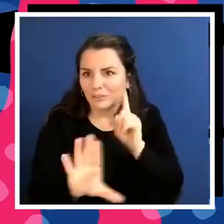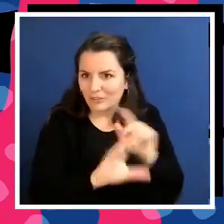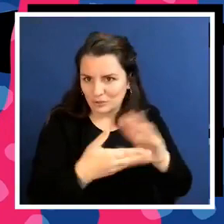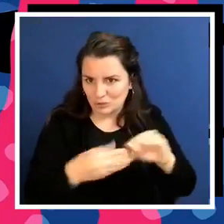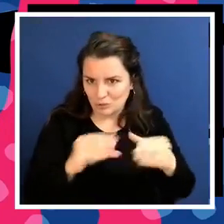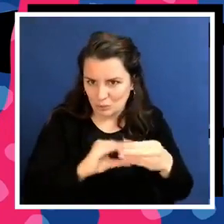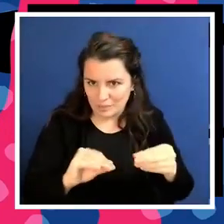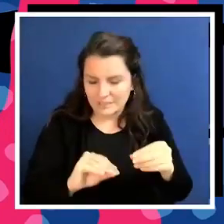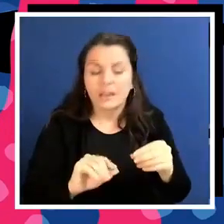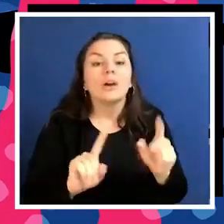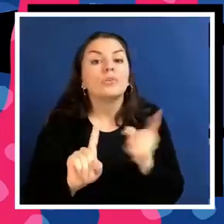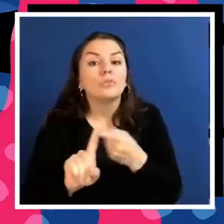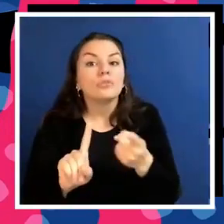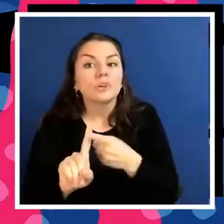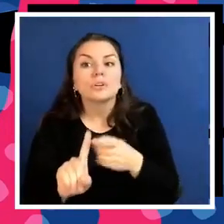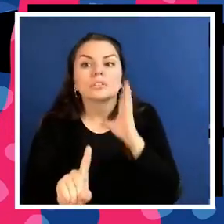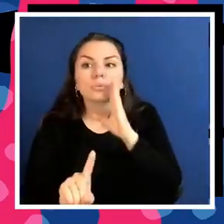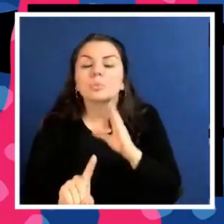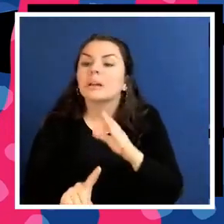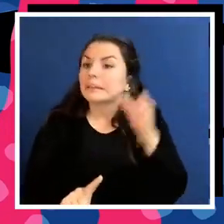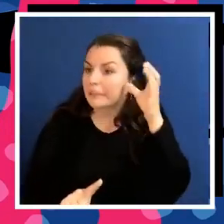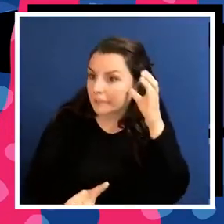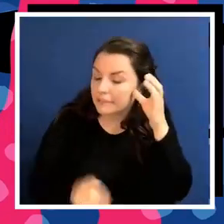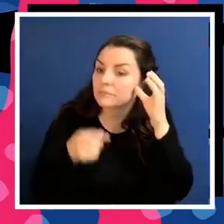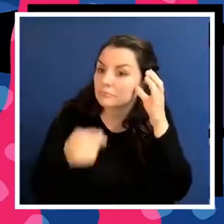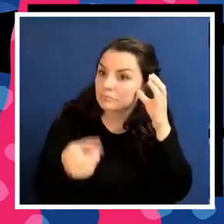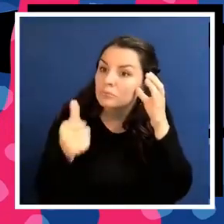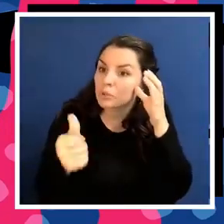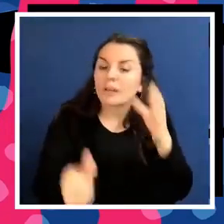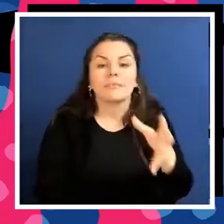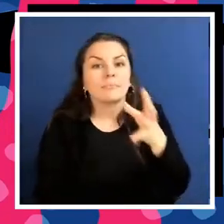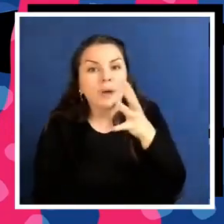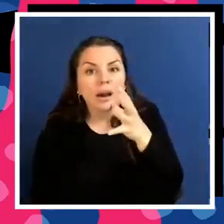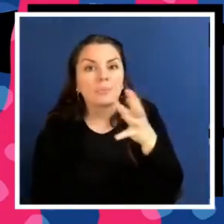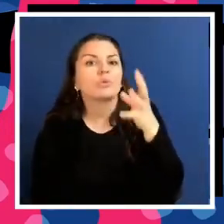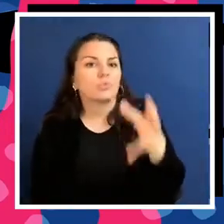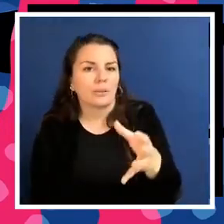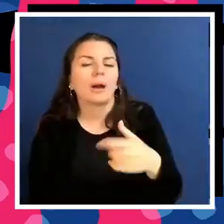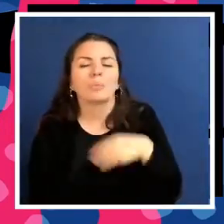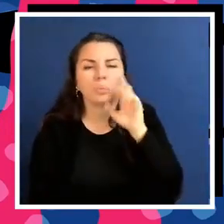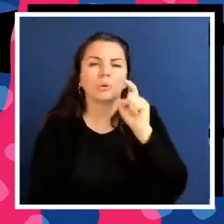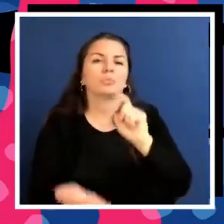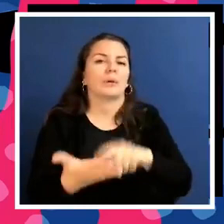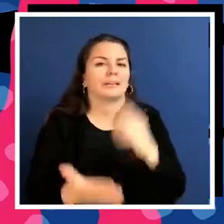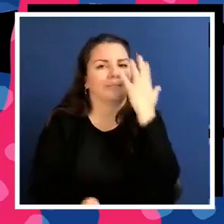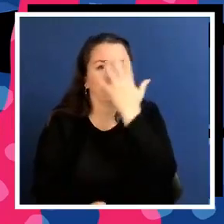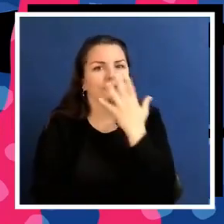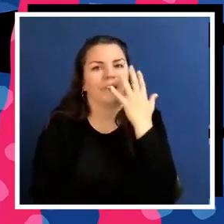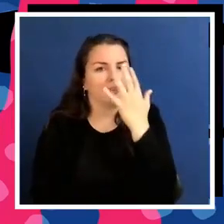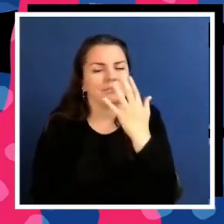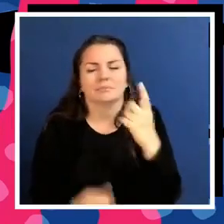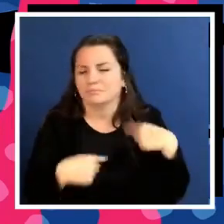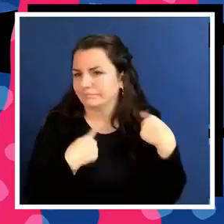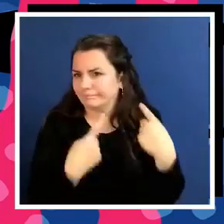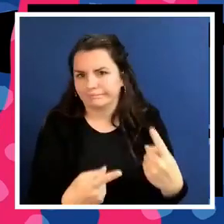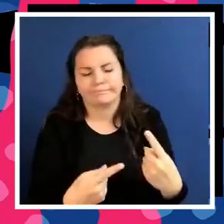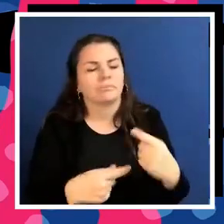OF HER MEMBERS ABOUT HOW MEANINGFUL THE CHILD TAX CREDIT